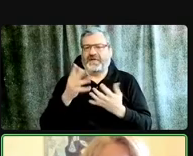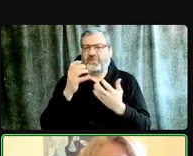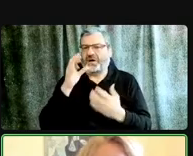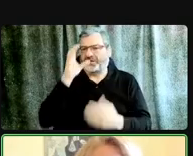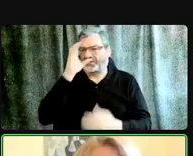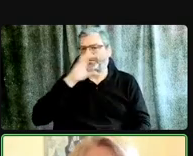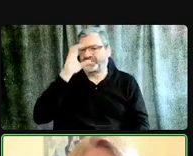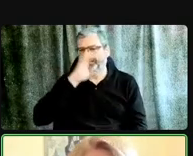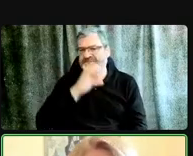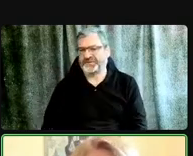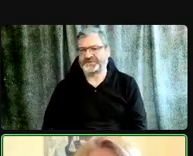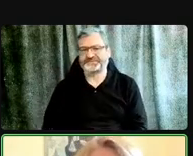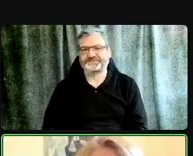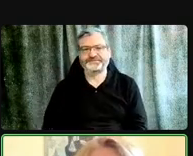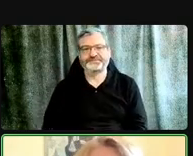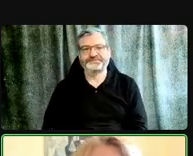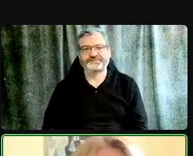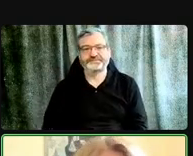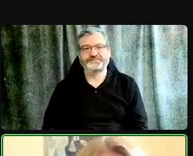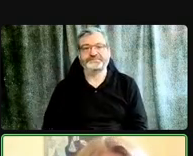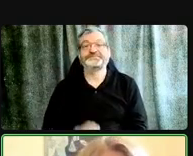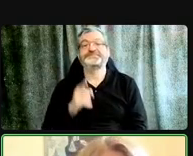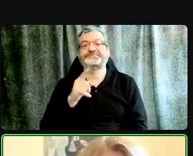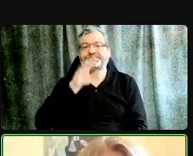And here we have a close up of some of the covers.